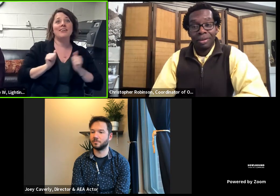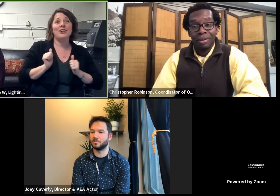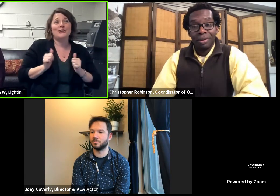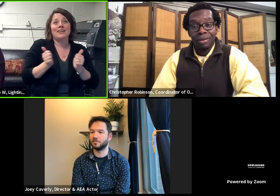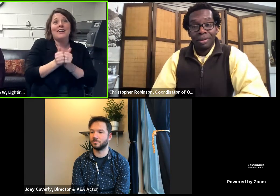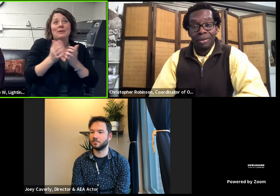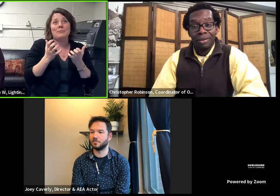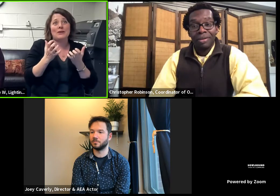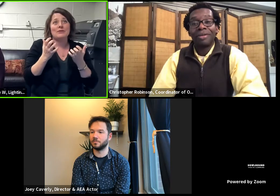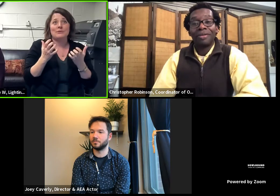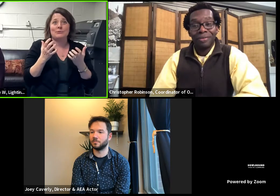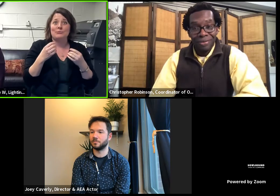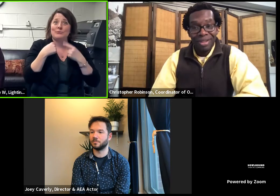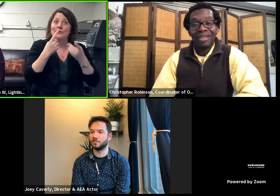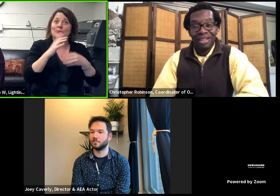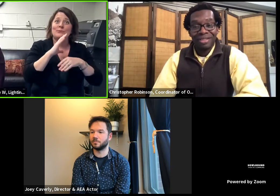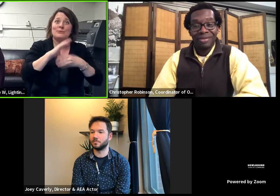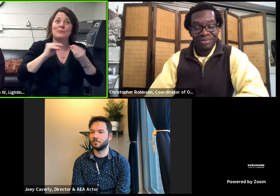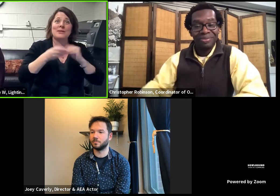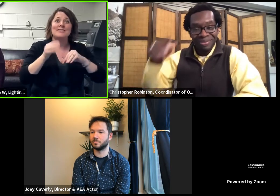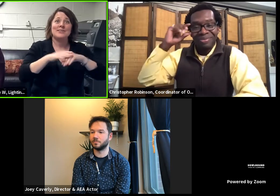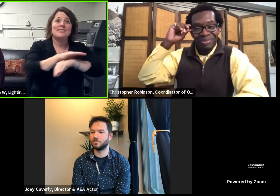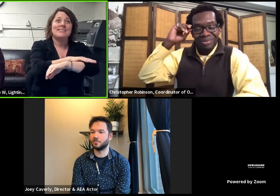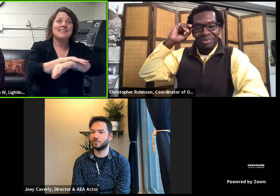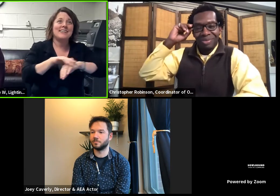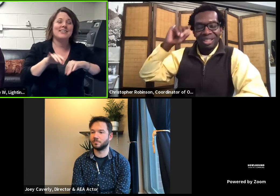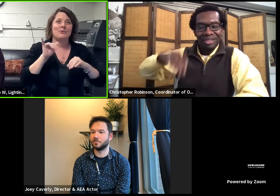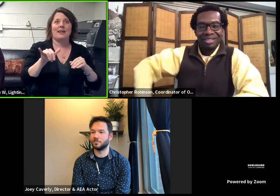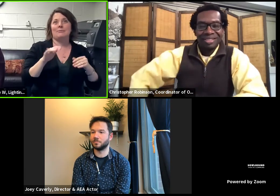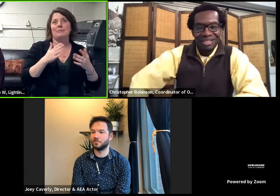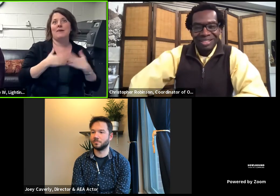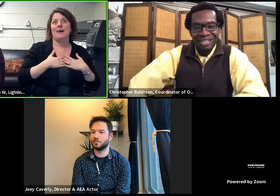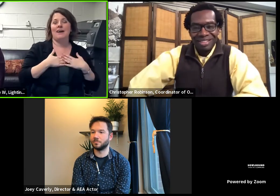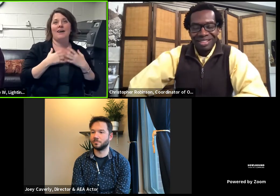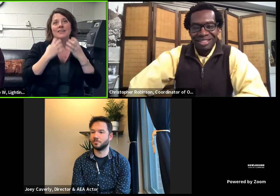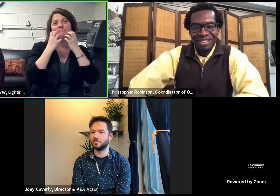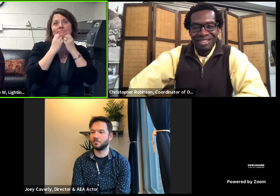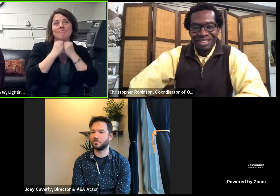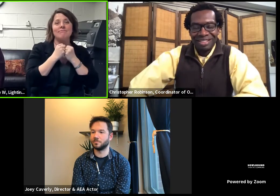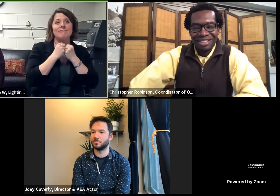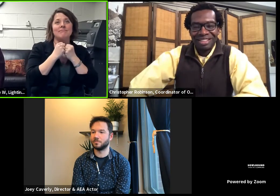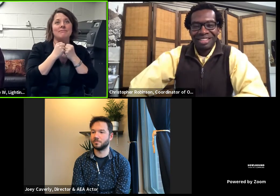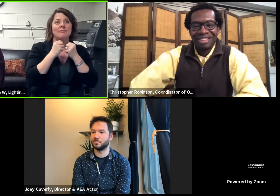Wanting to tell. Wanting to tell a story, that's the point. We're telling a story on stage and that's my,